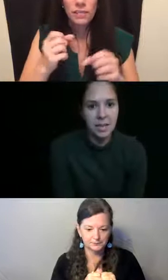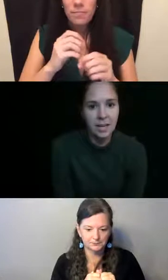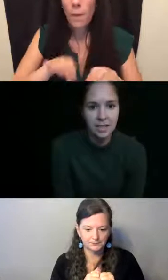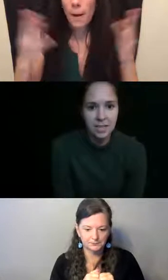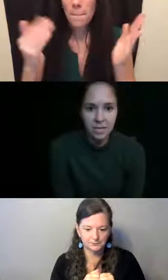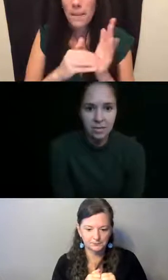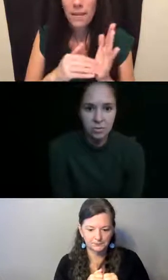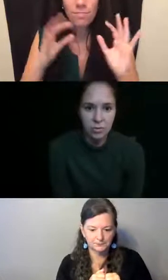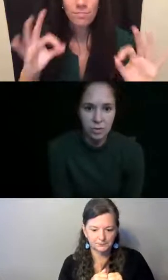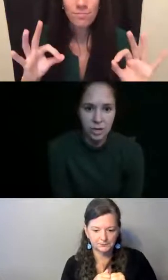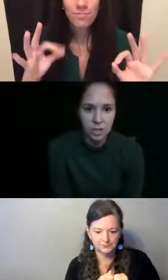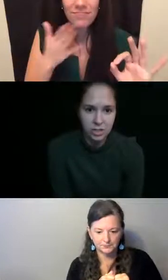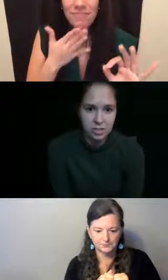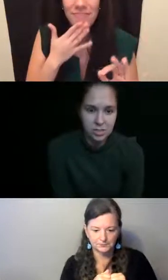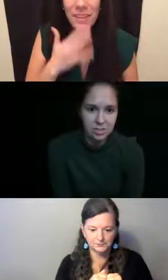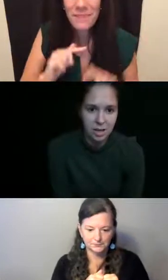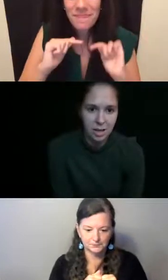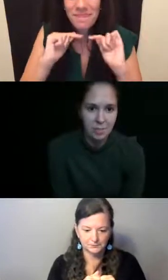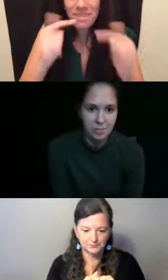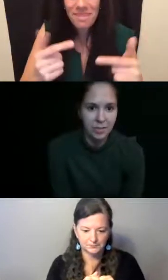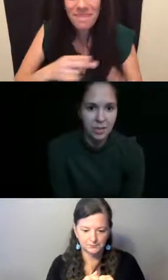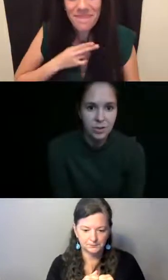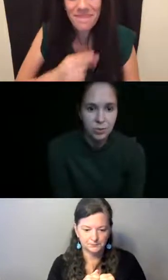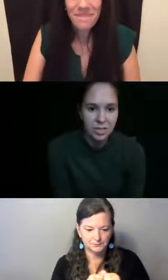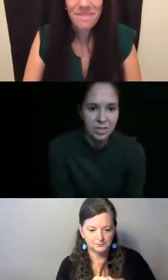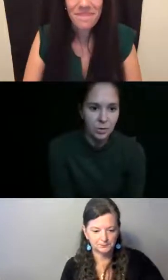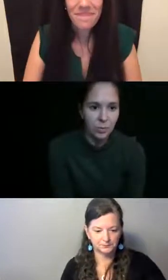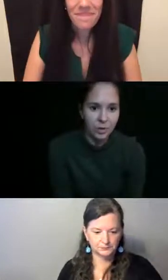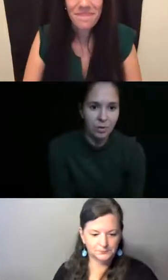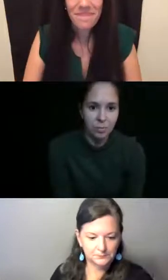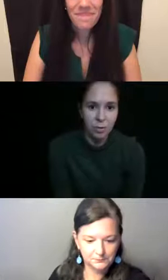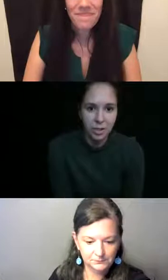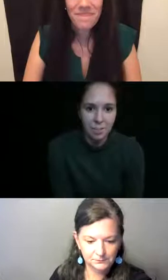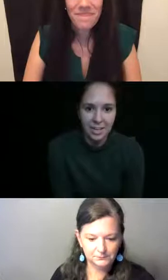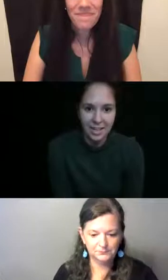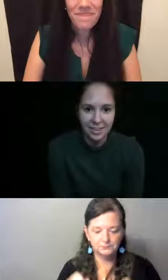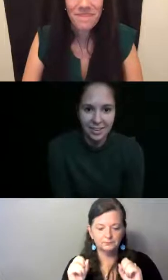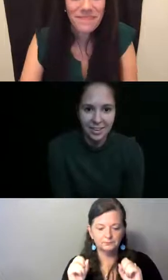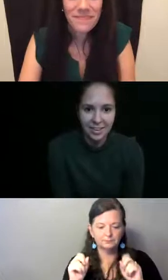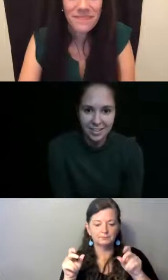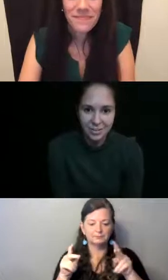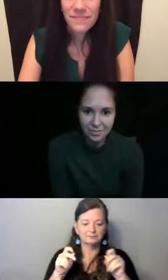and then at the end for questions we will pull it up again. Thank you.